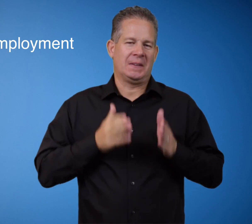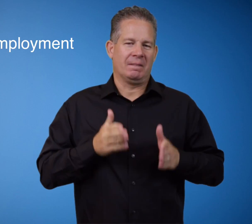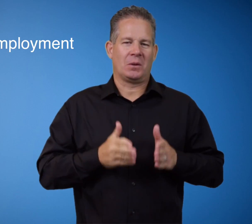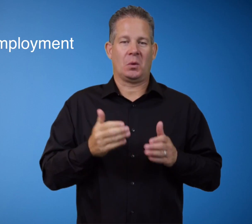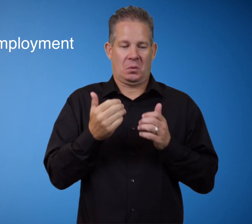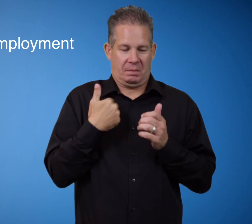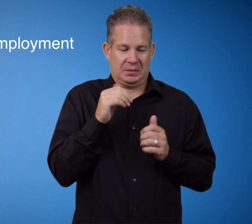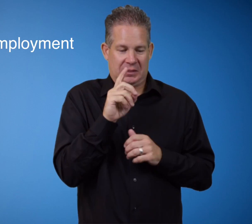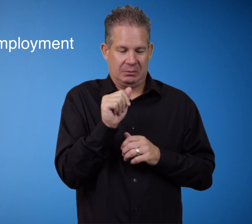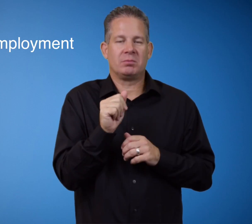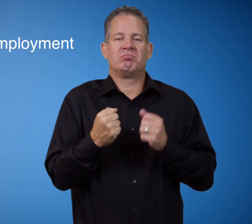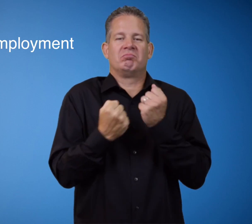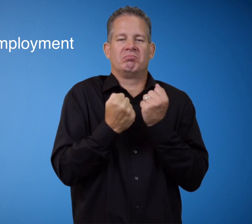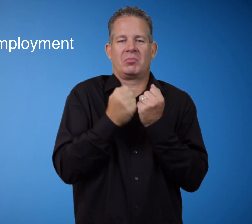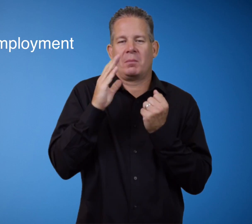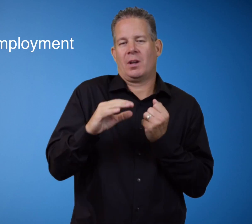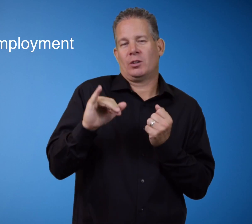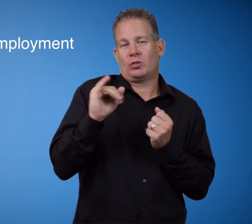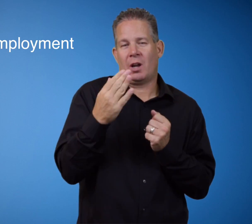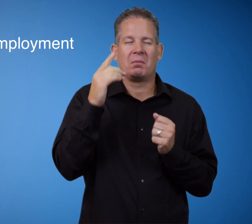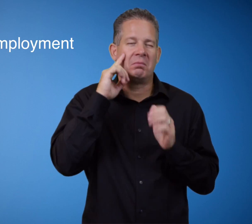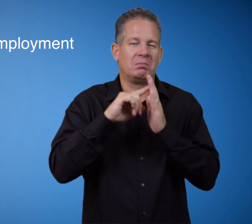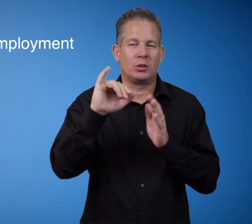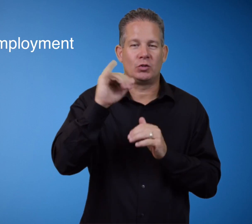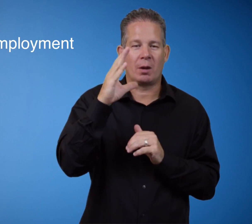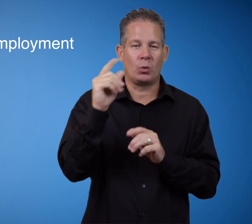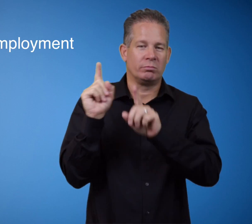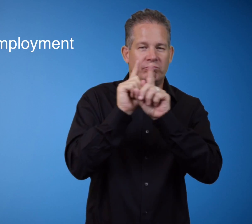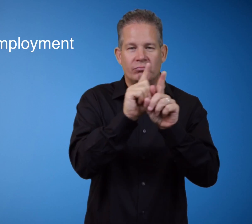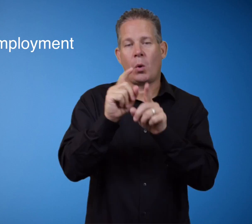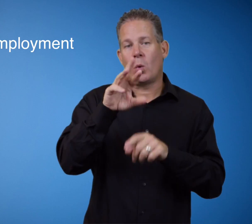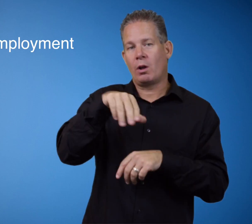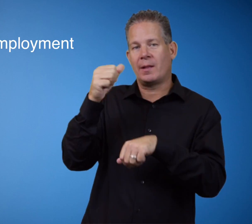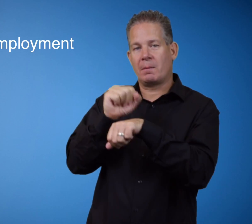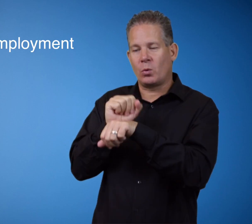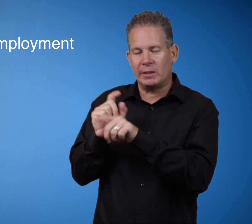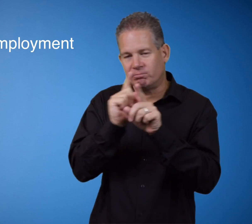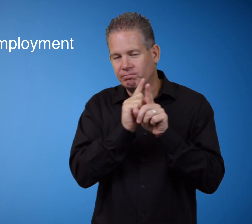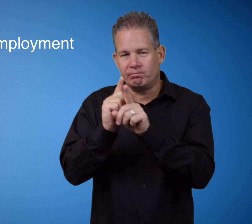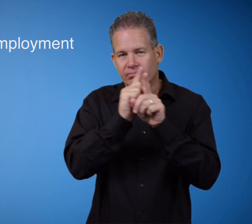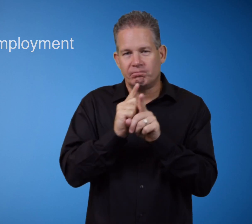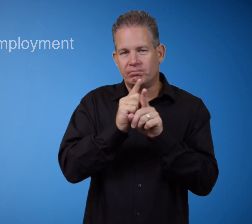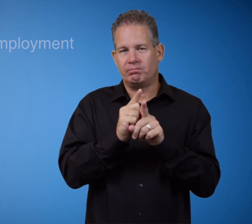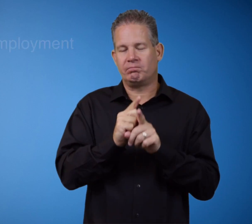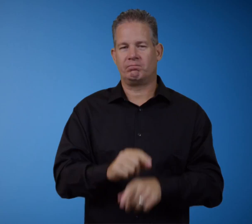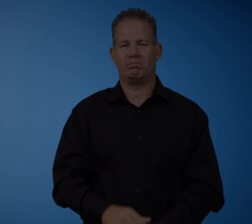This refers to an individual who has a disability that is supported by possibly a job coach or other employee while working.